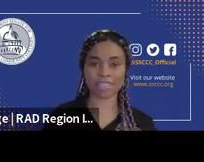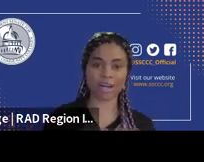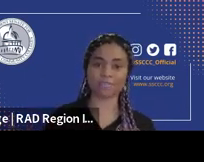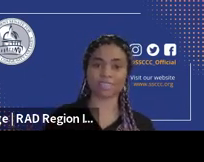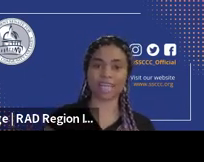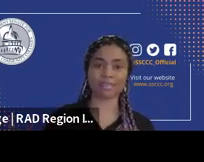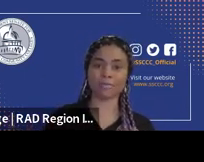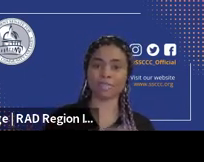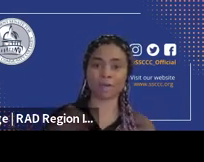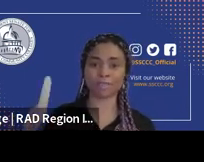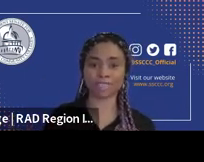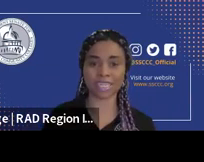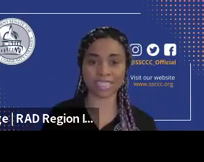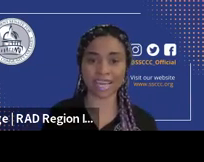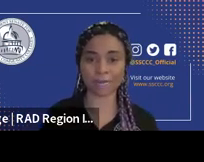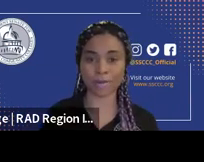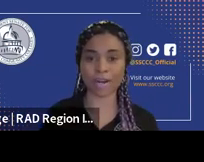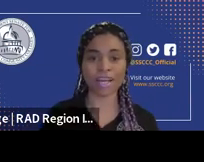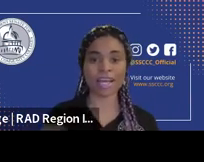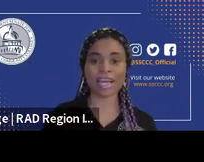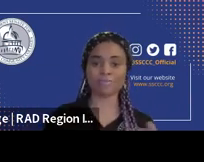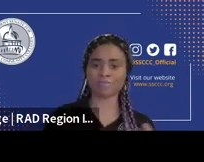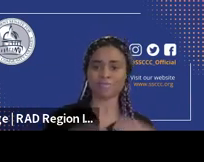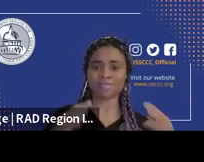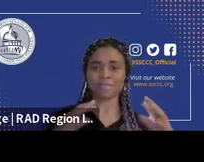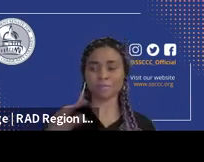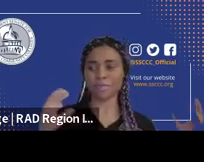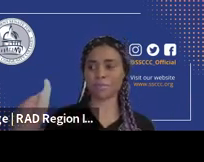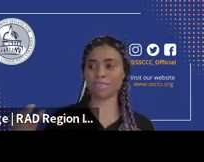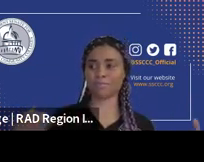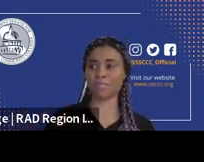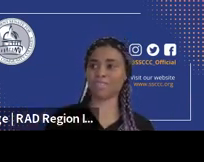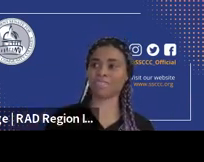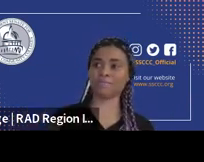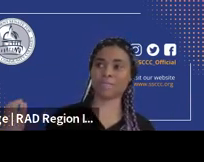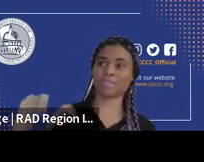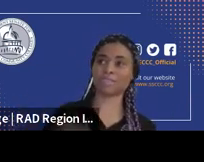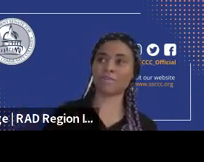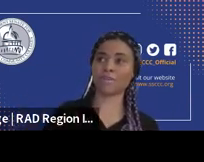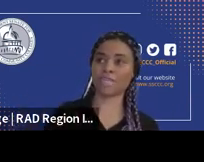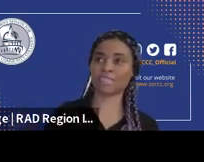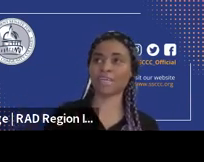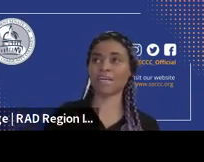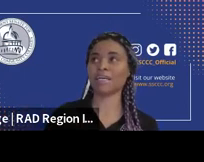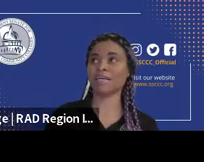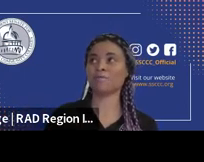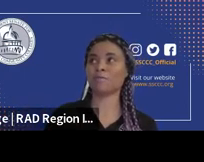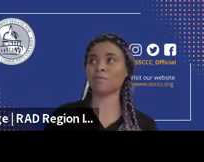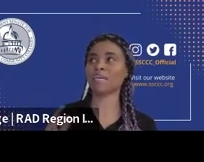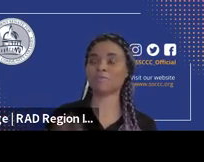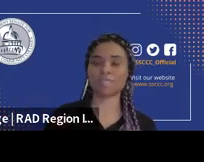In all society. We need representation everywhere, and people with disabilities shouldn't be looked over as a segment.